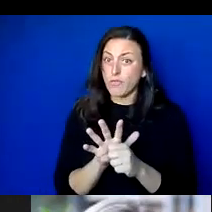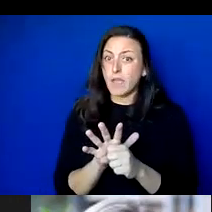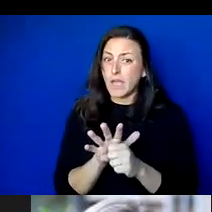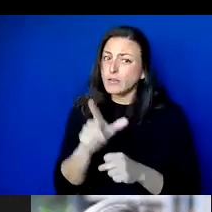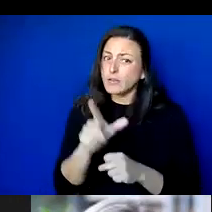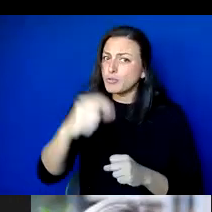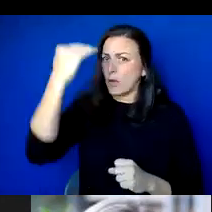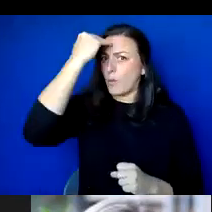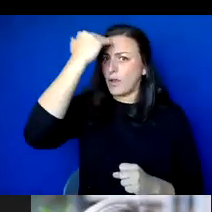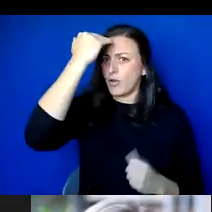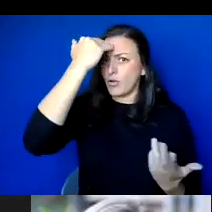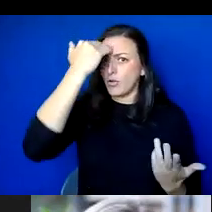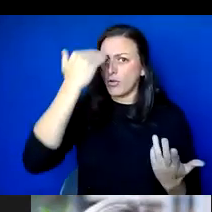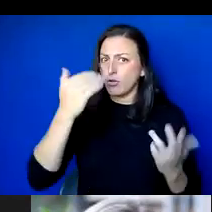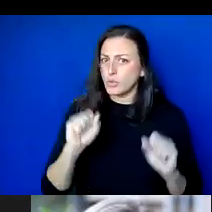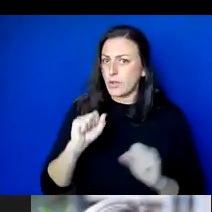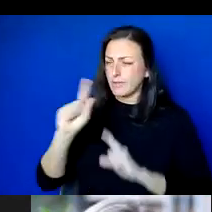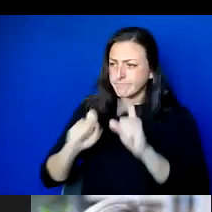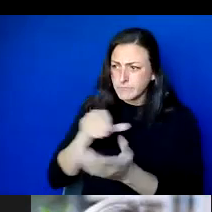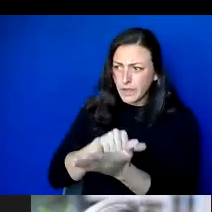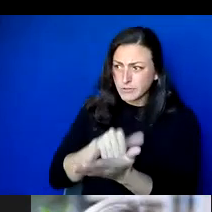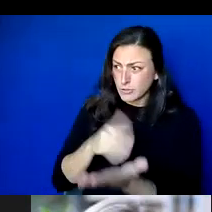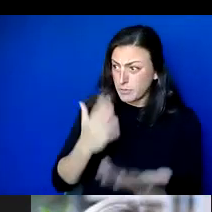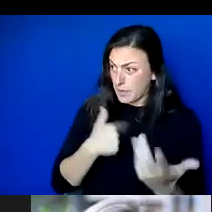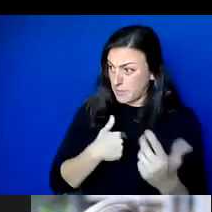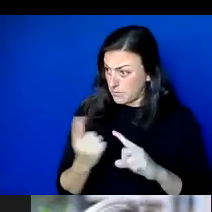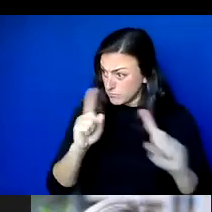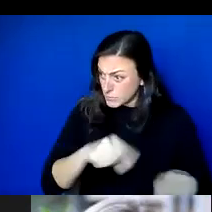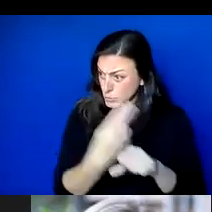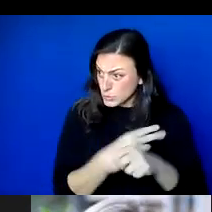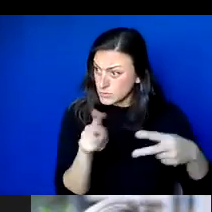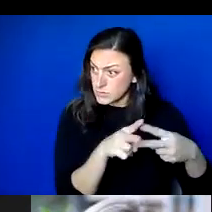and talk to their doctors about whether it would be right for them. They can learn more